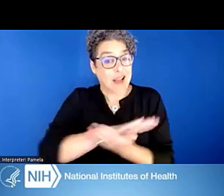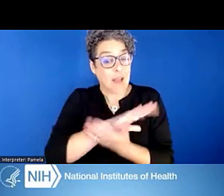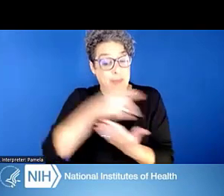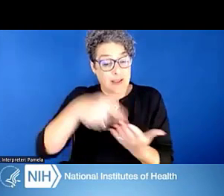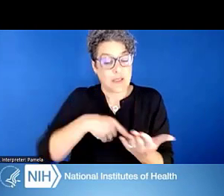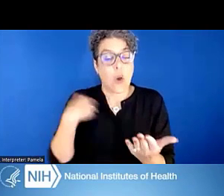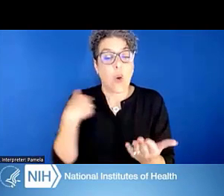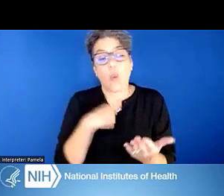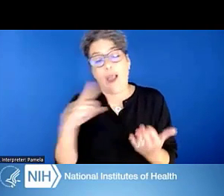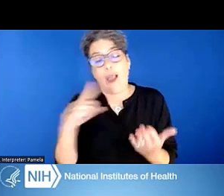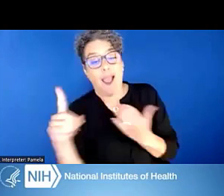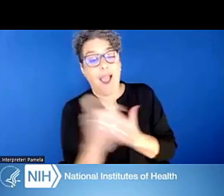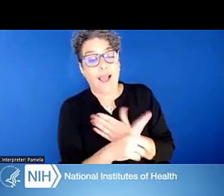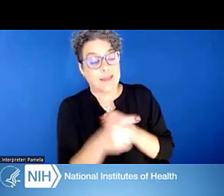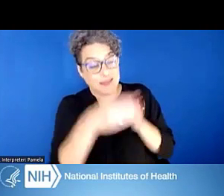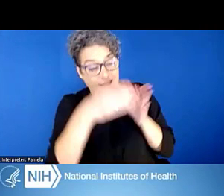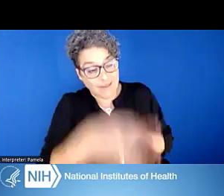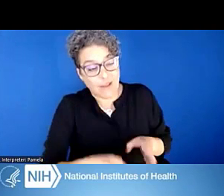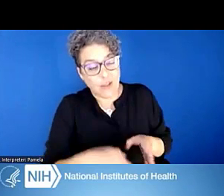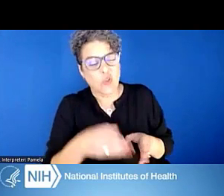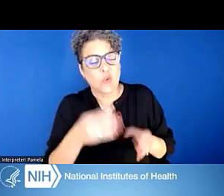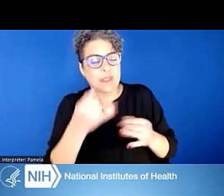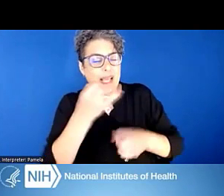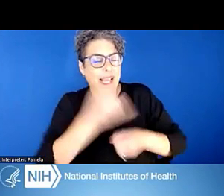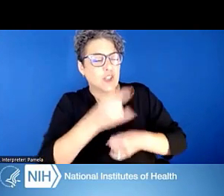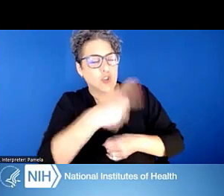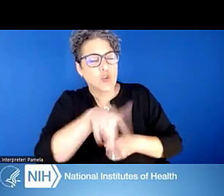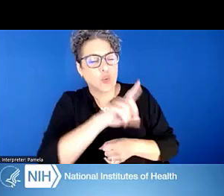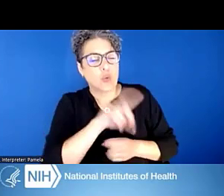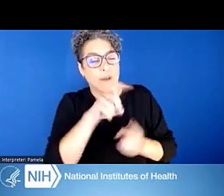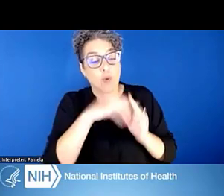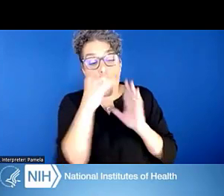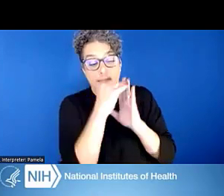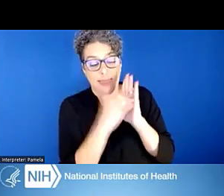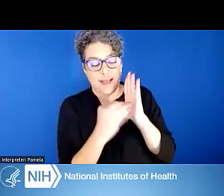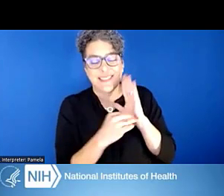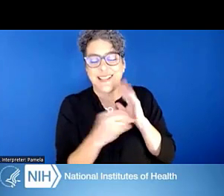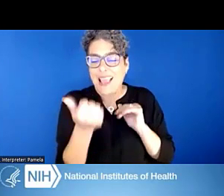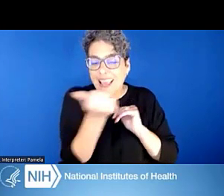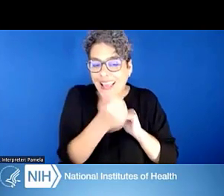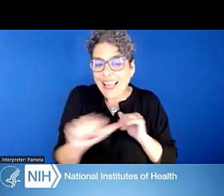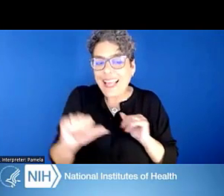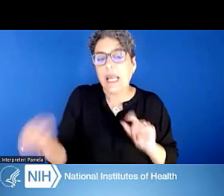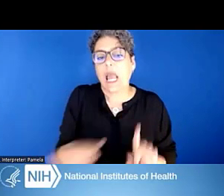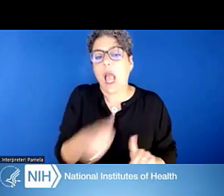and the individuals to make sure that they list all of the other pending and active support that they have,